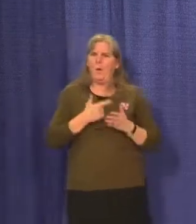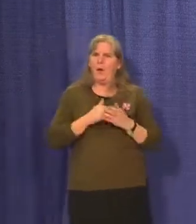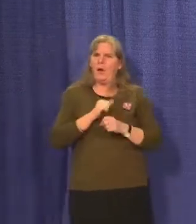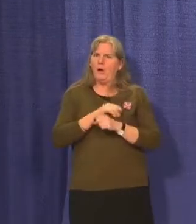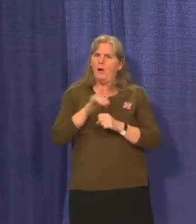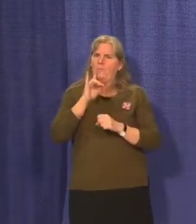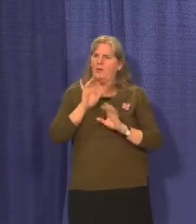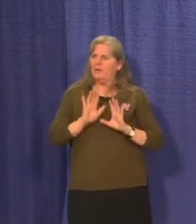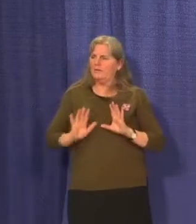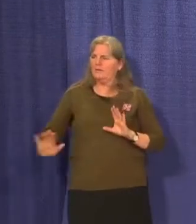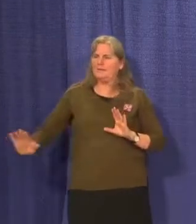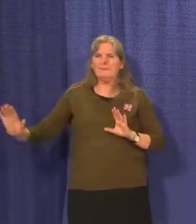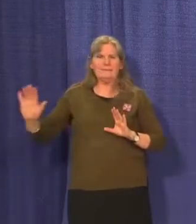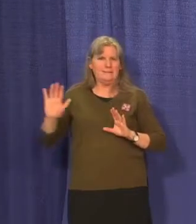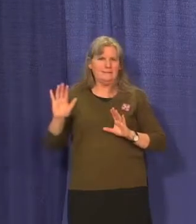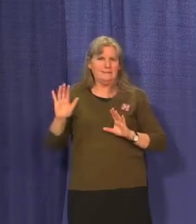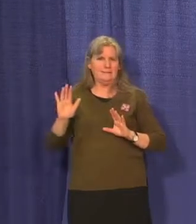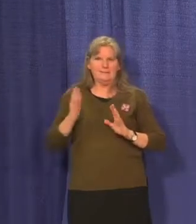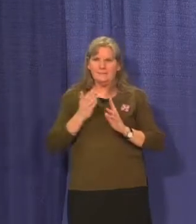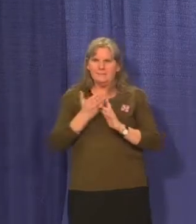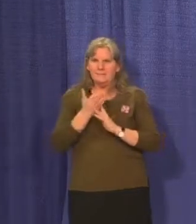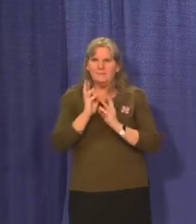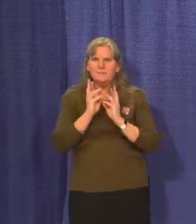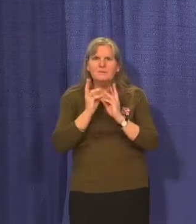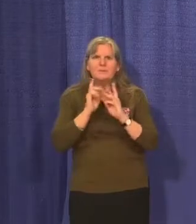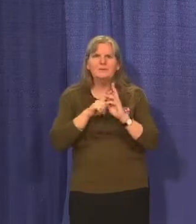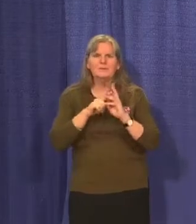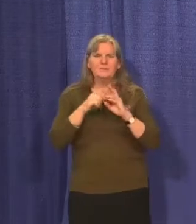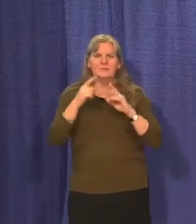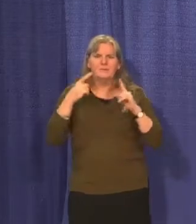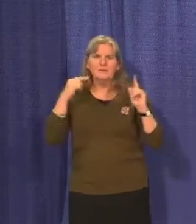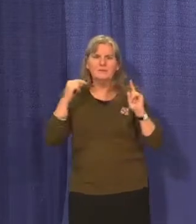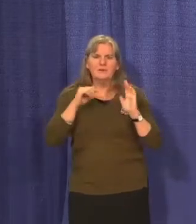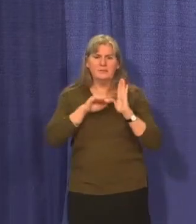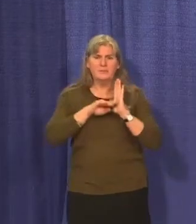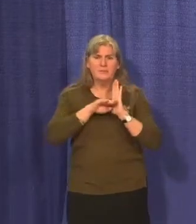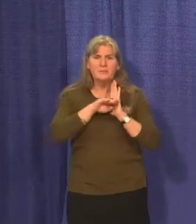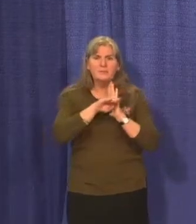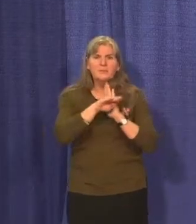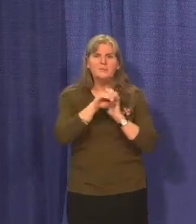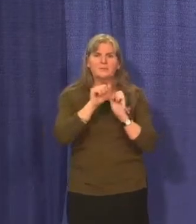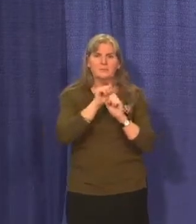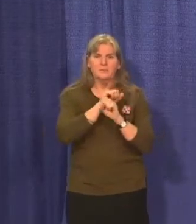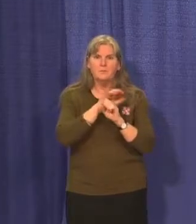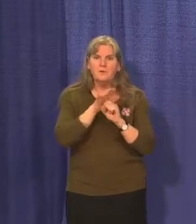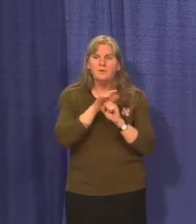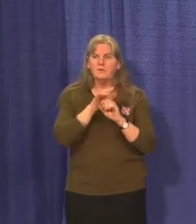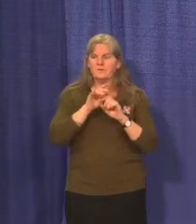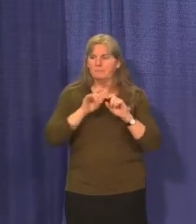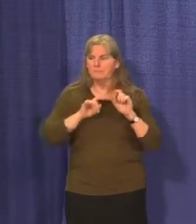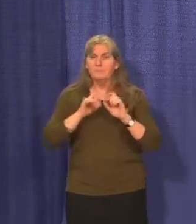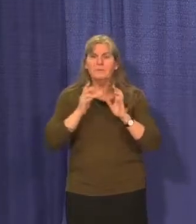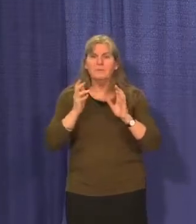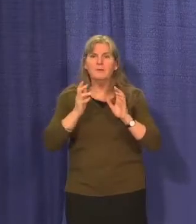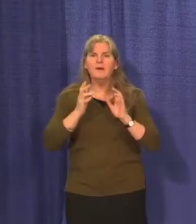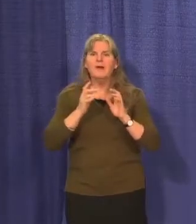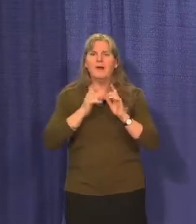What is the state of COVID activity. Have we gotten through the winter, are way at a reasonable state, what is the role of the